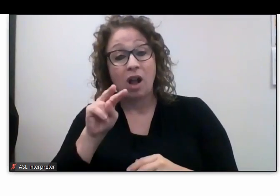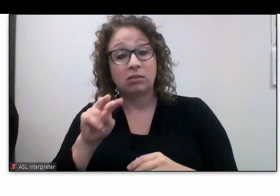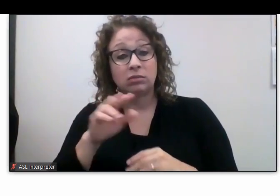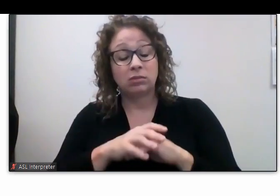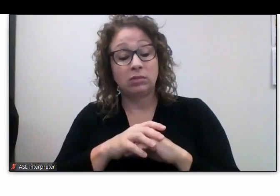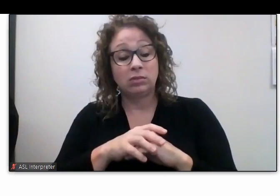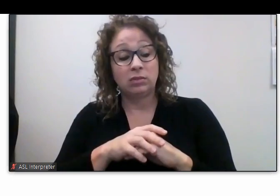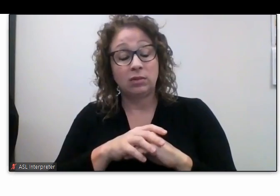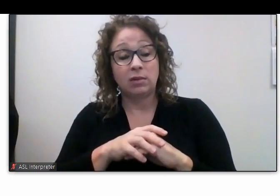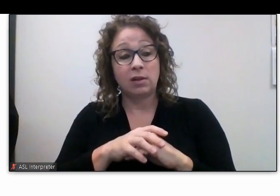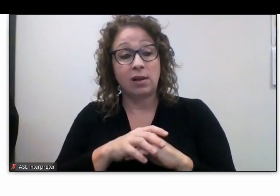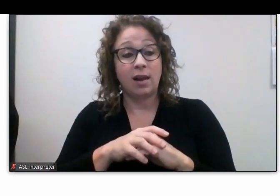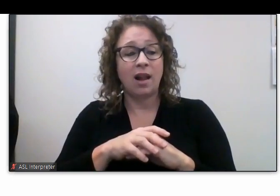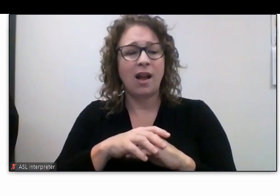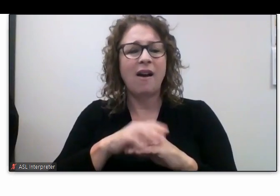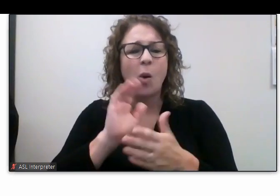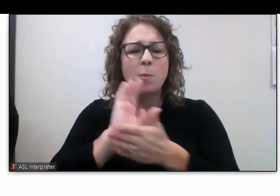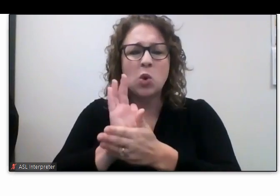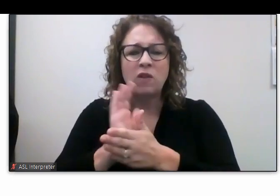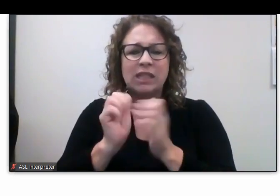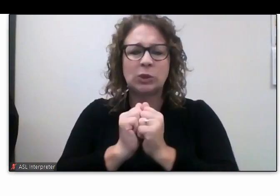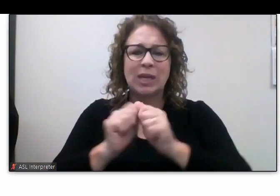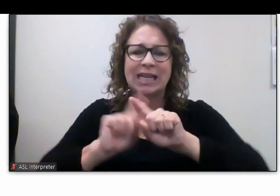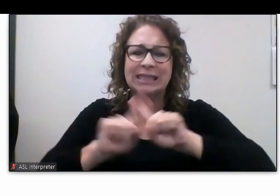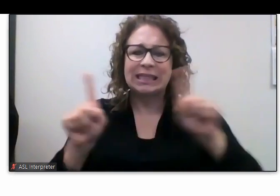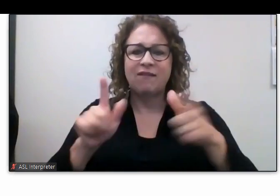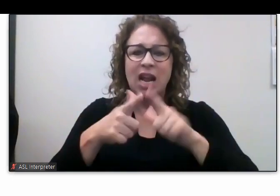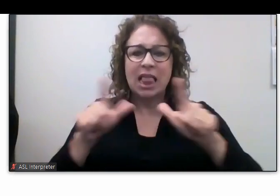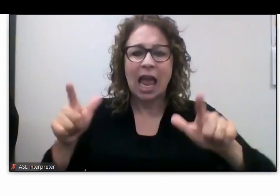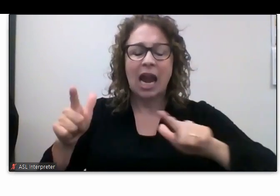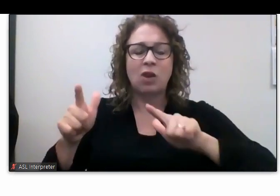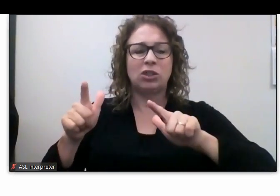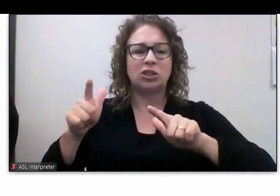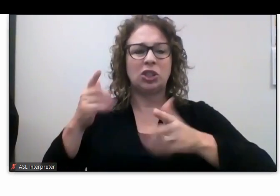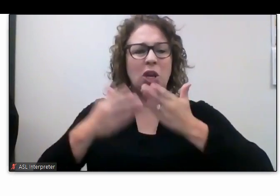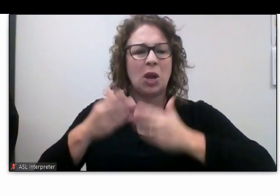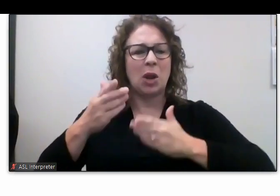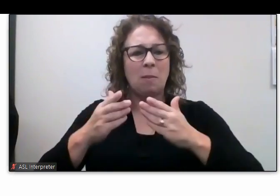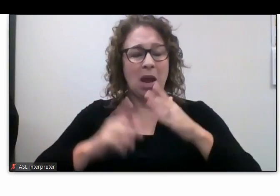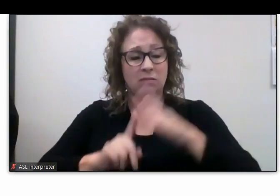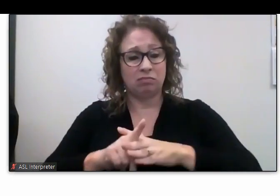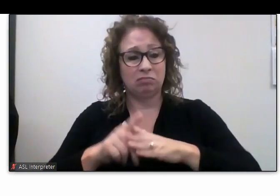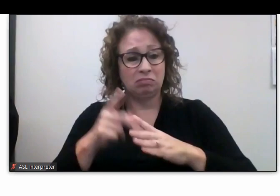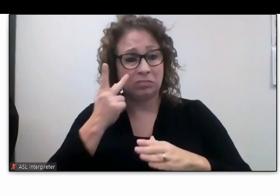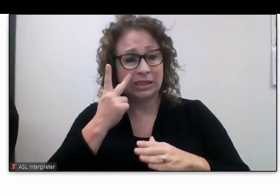have foreign languages, the foreign language might appear on the bottom of the screen in subtitles,